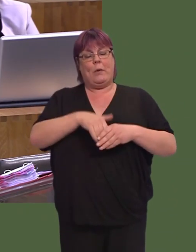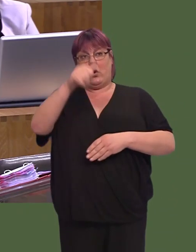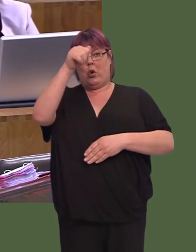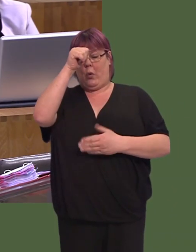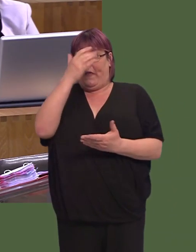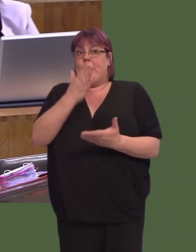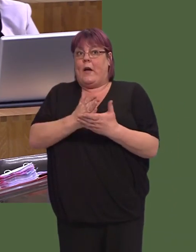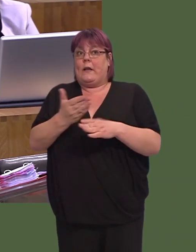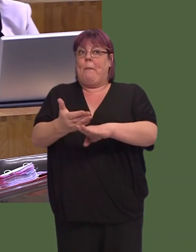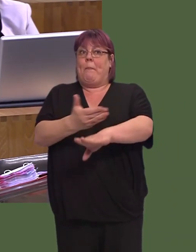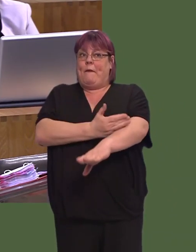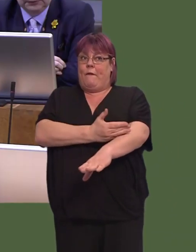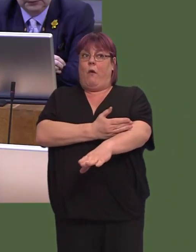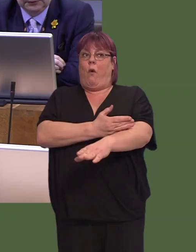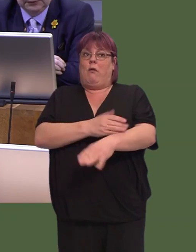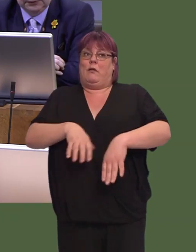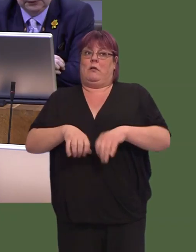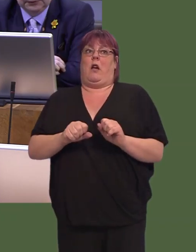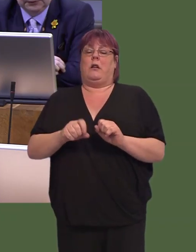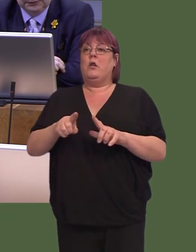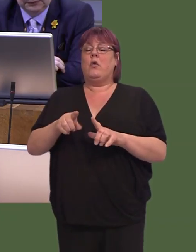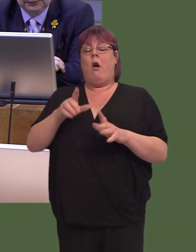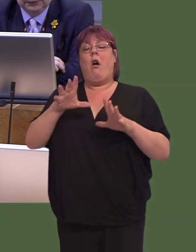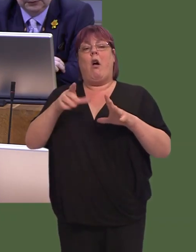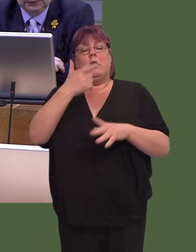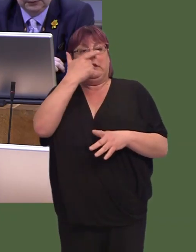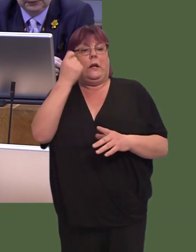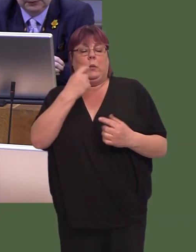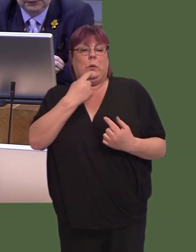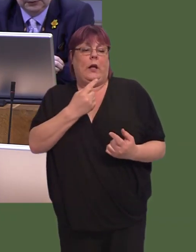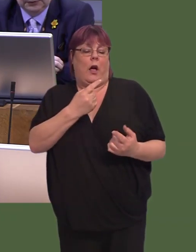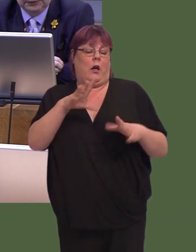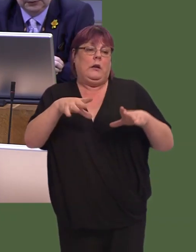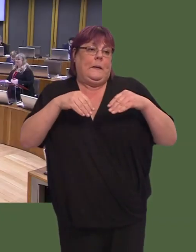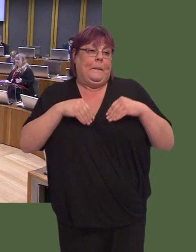scheme beforehand. So, I hear what the Member says and I take the point he makes, but we will be considering